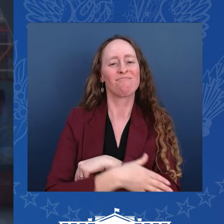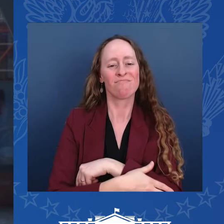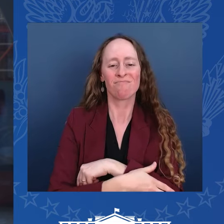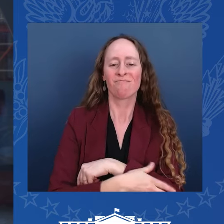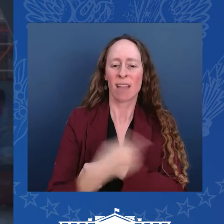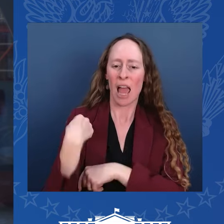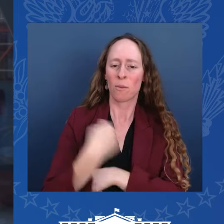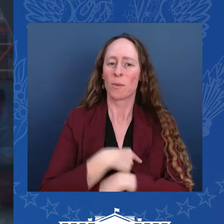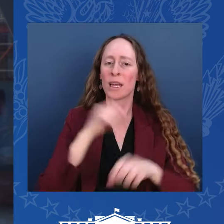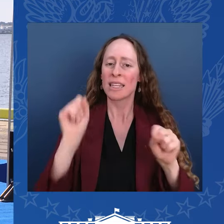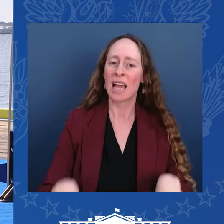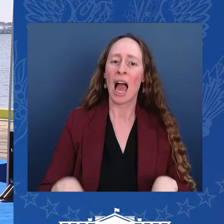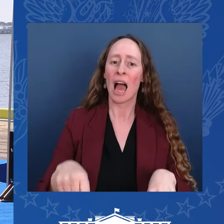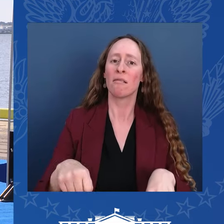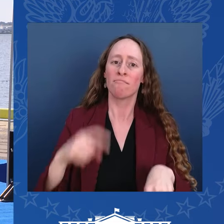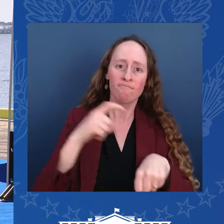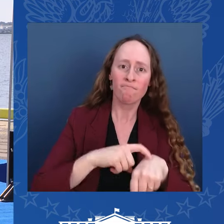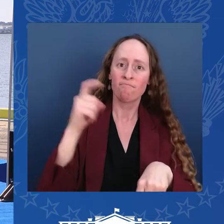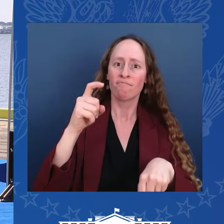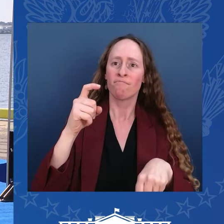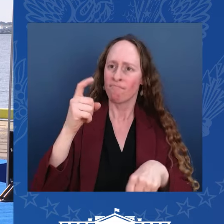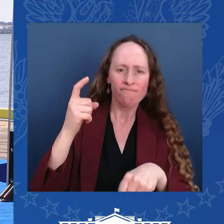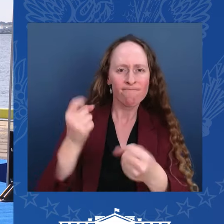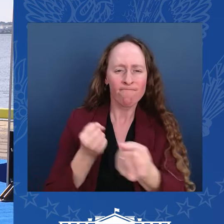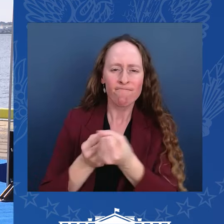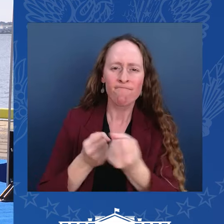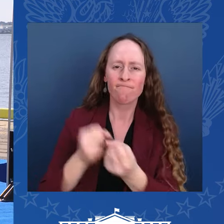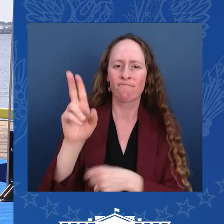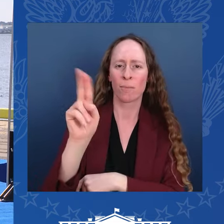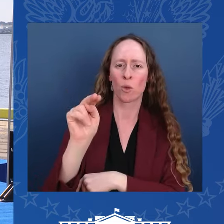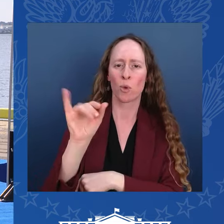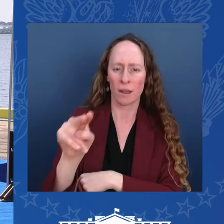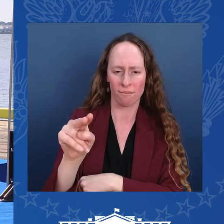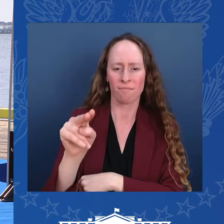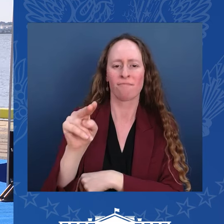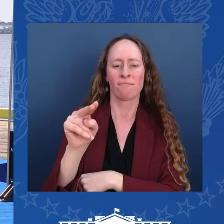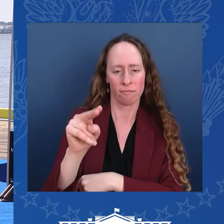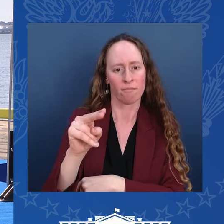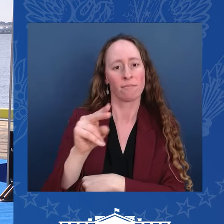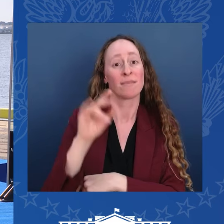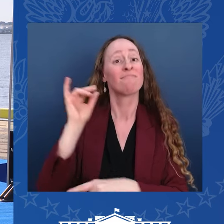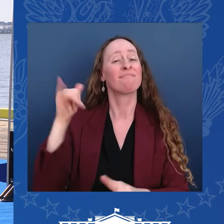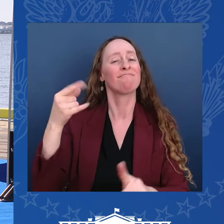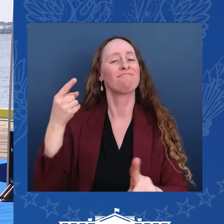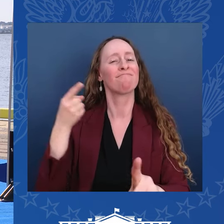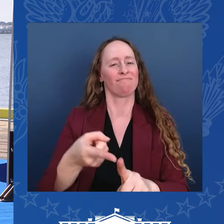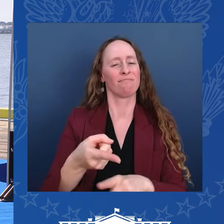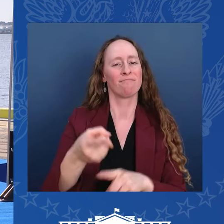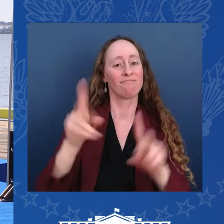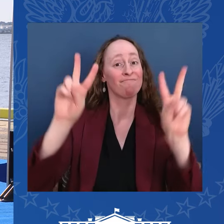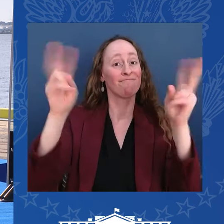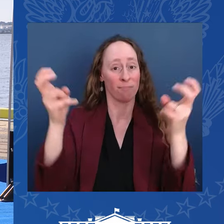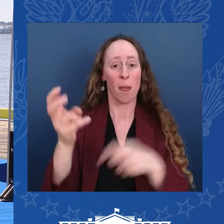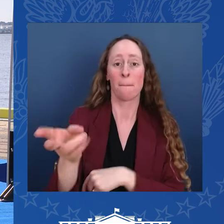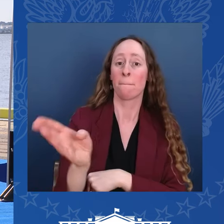That's what Baltimore Strong is all about. It's about pride. I know because generations of Biden's lived here